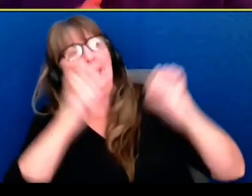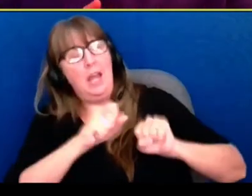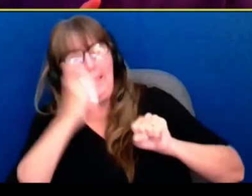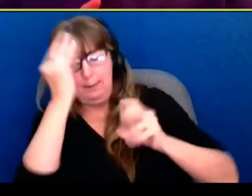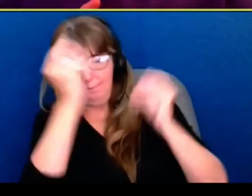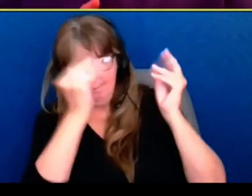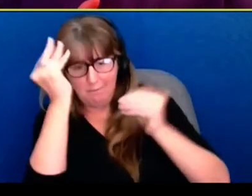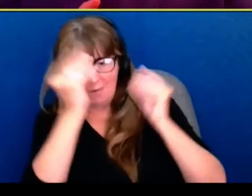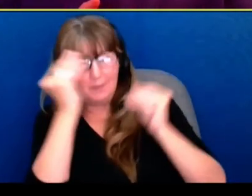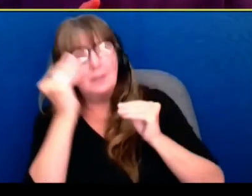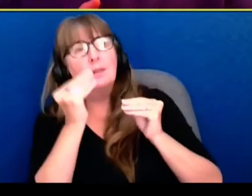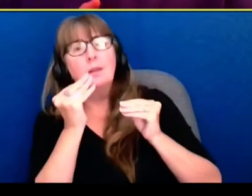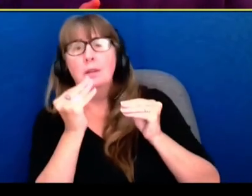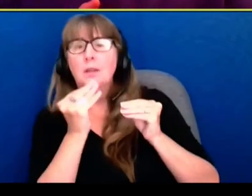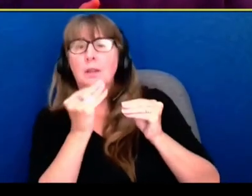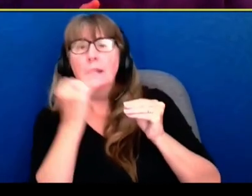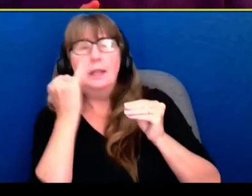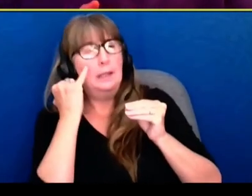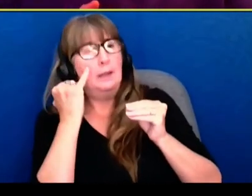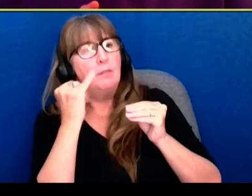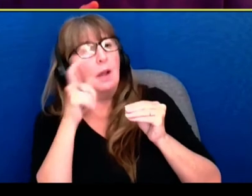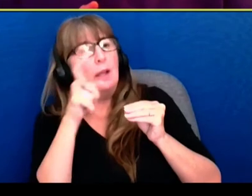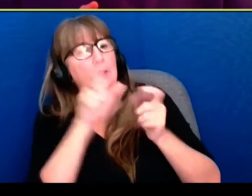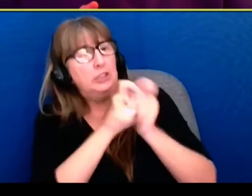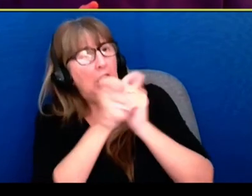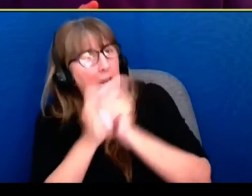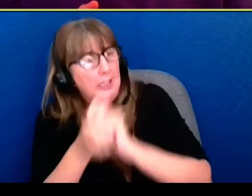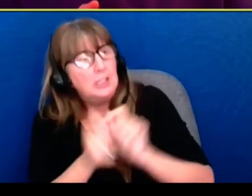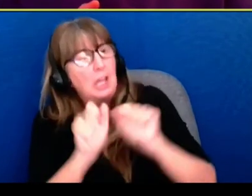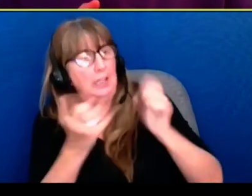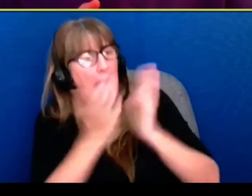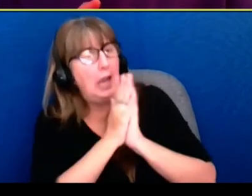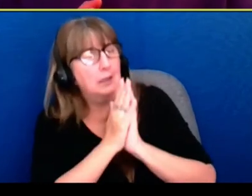to think about how, if I need to ask for changes.